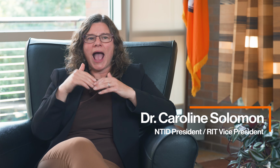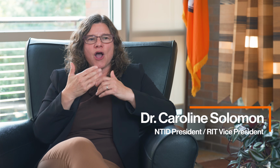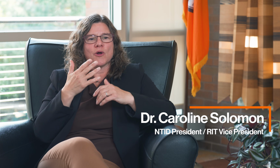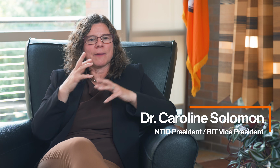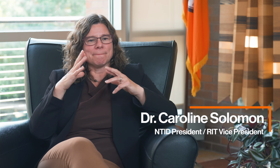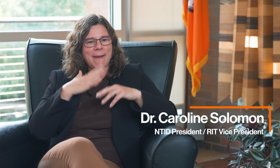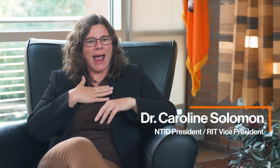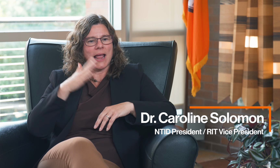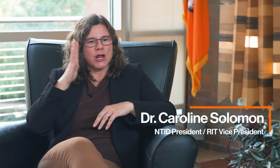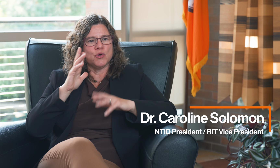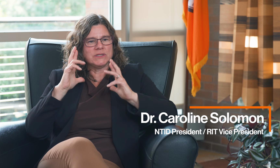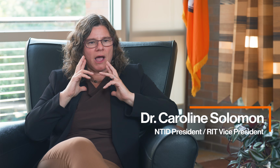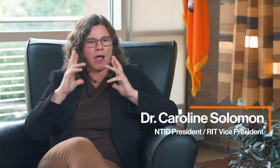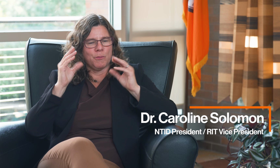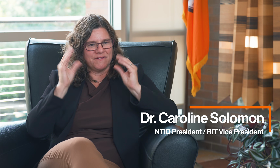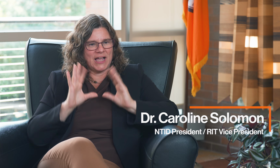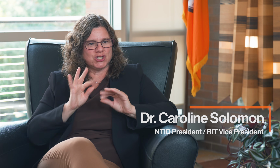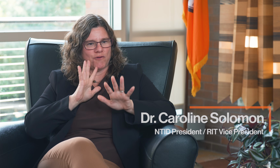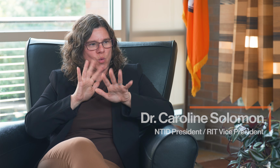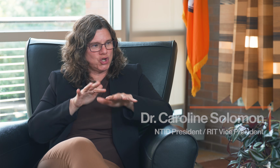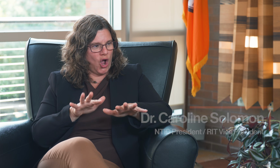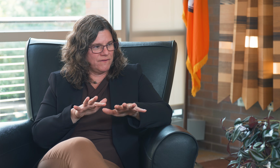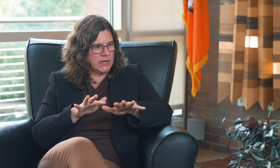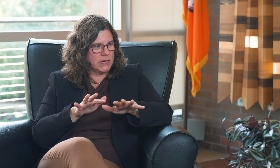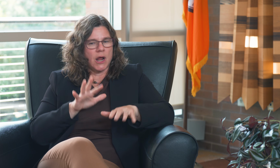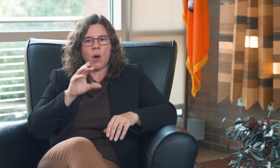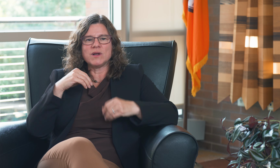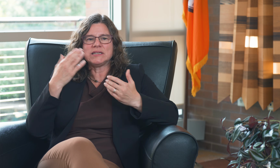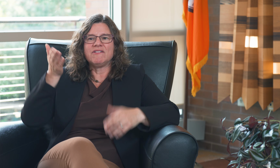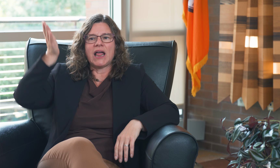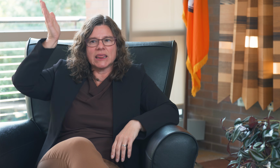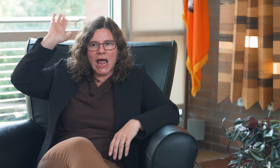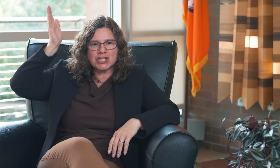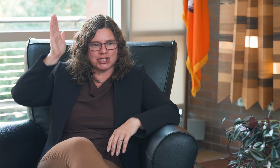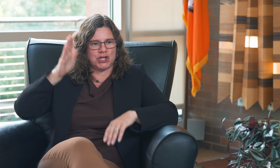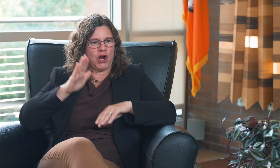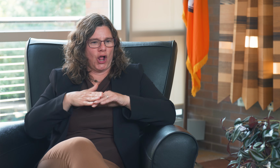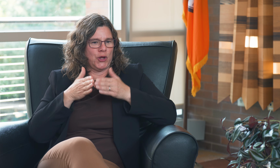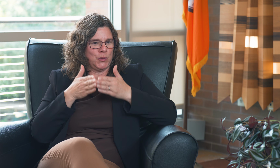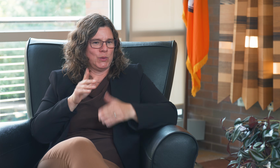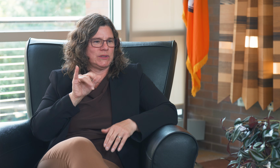and I saw how my former professor of oceanography